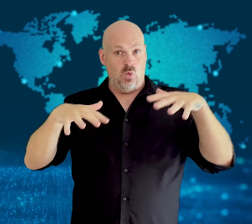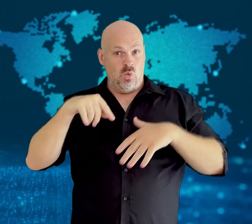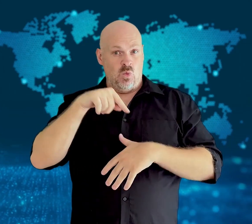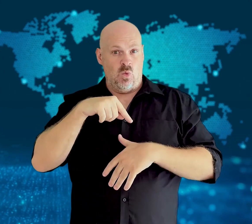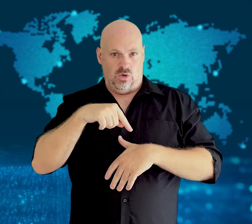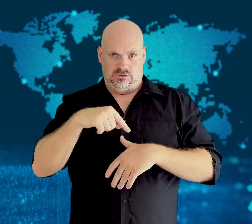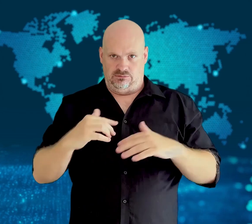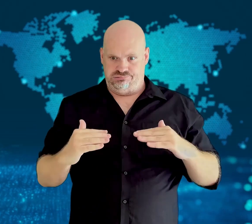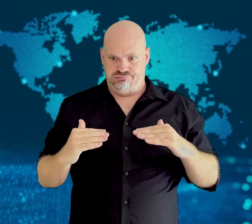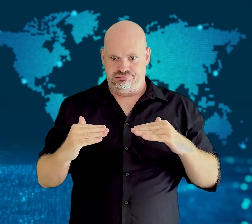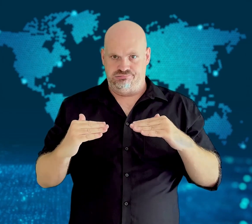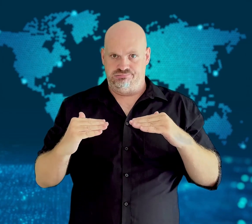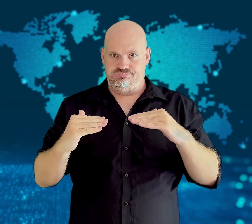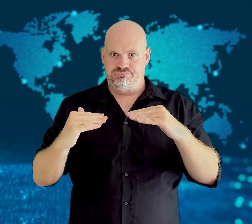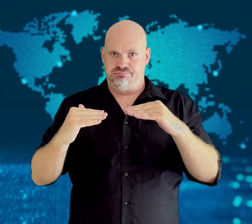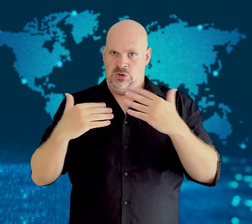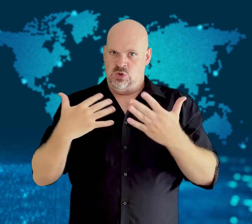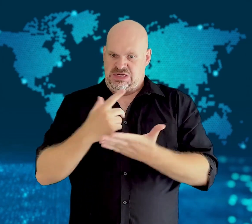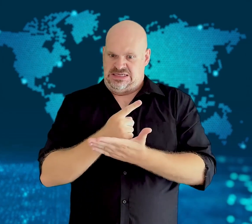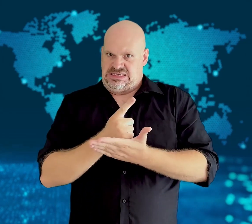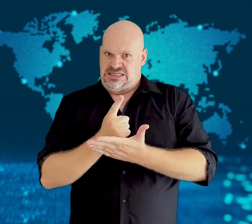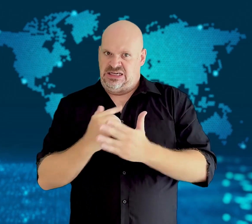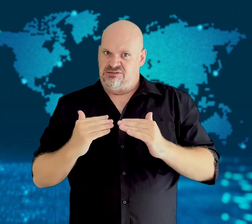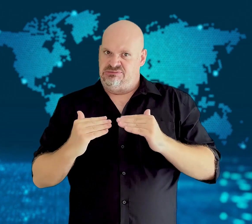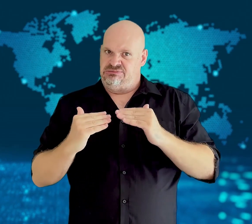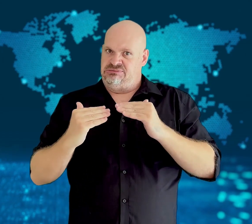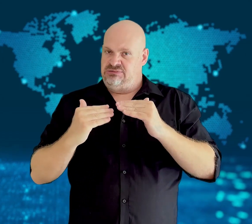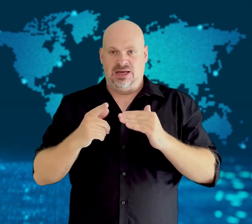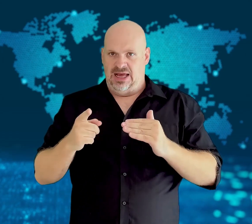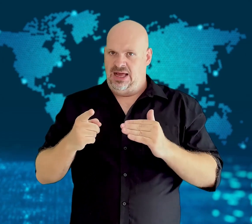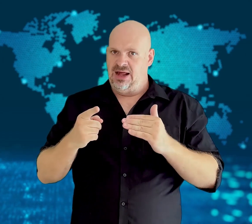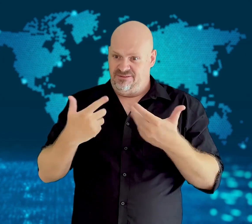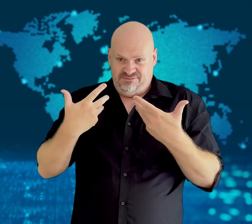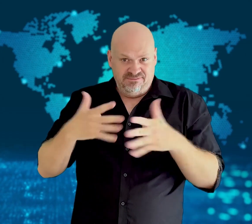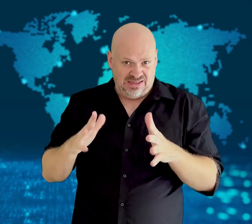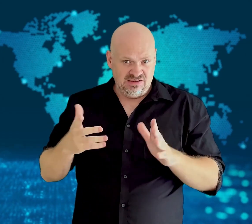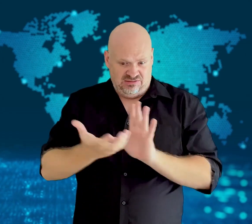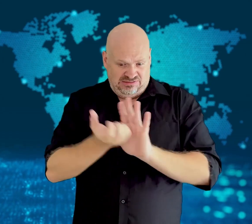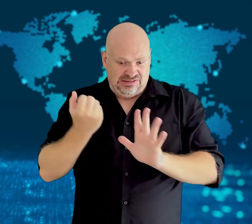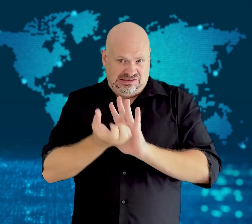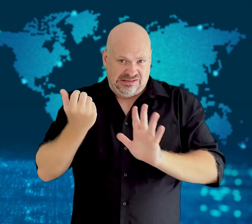at dangerous levels even though the water has been pumped